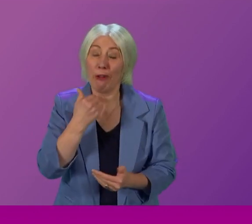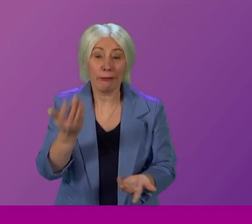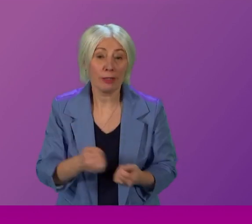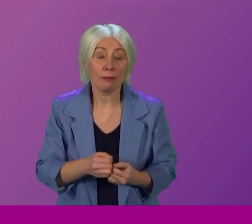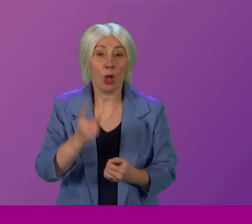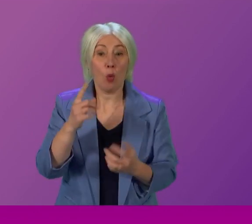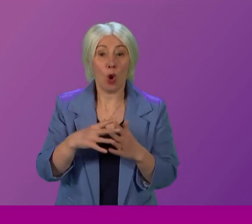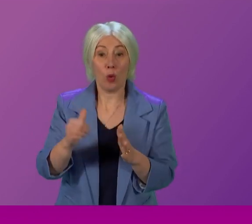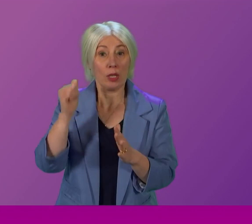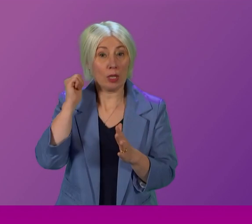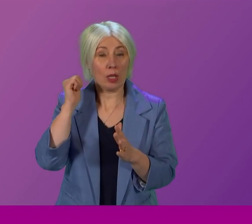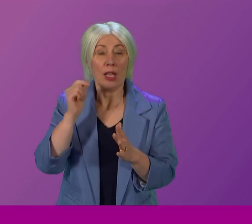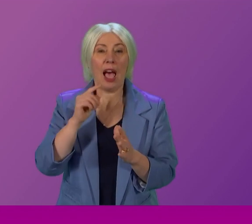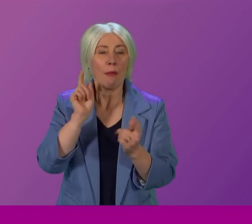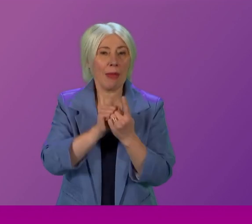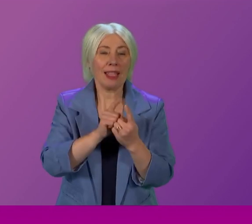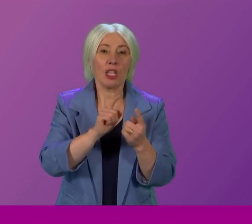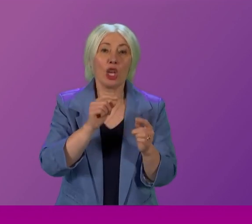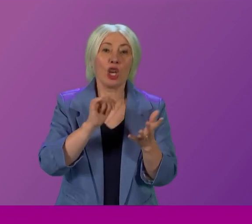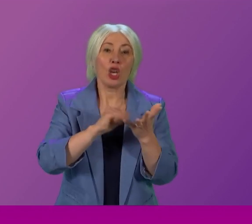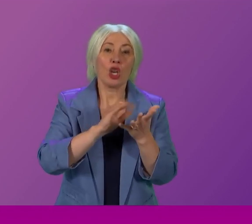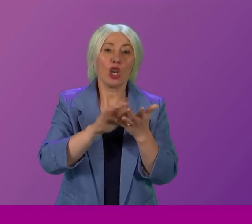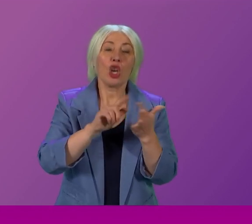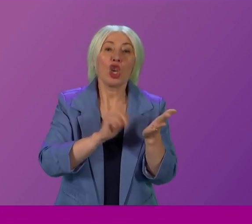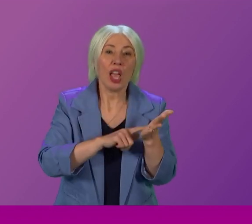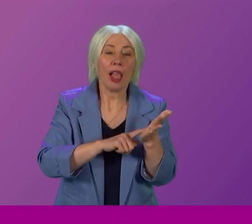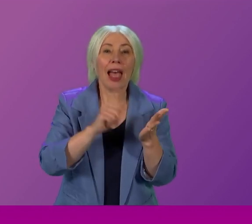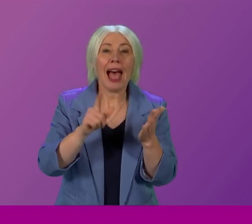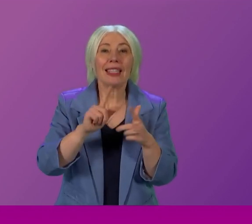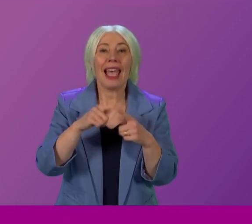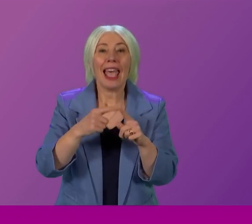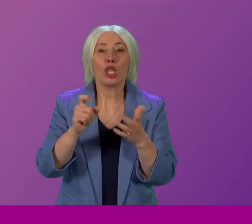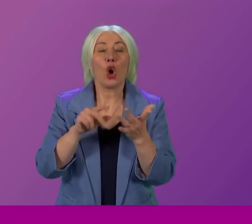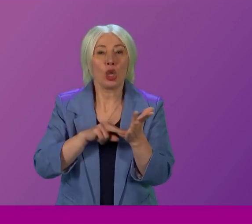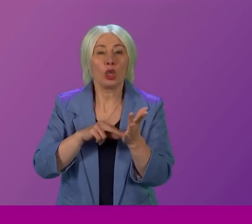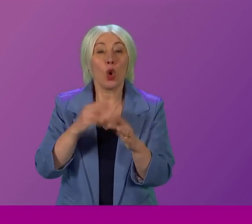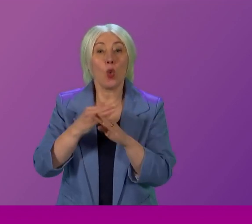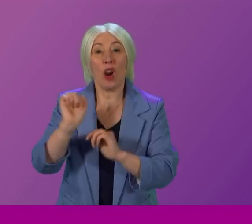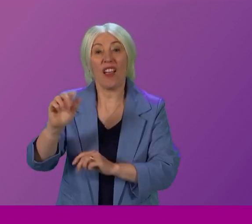I have met Shell and ExxonMobil, which operate the Mossmorran complex in Fife—the third-largest